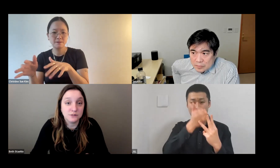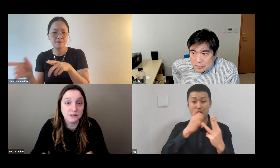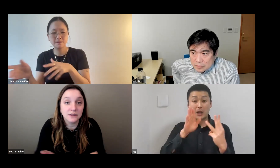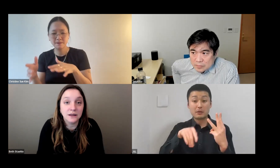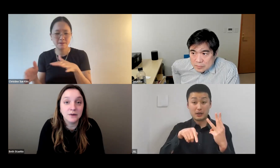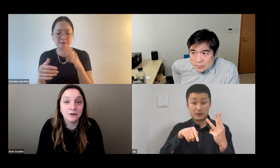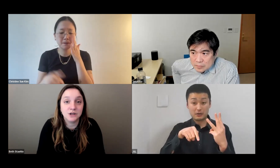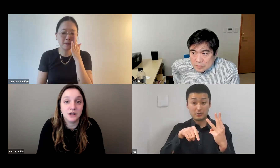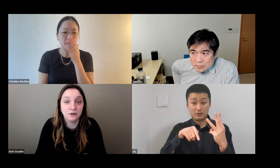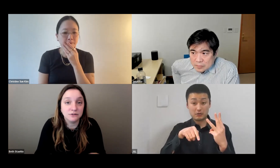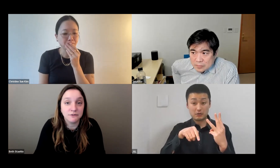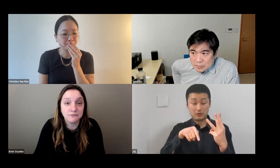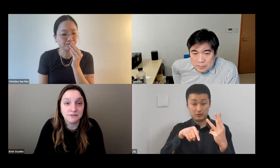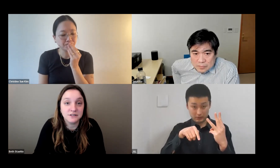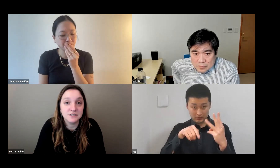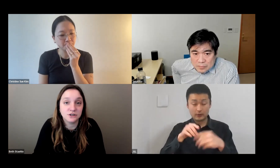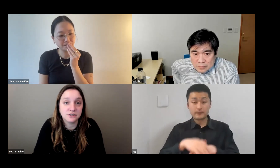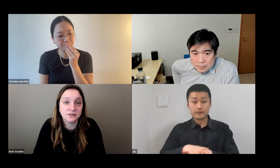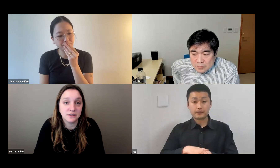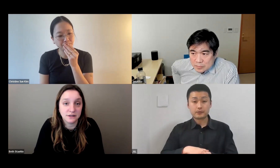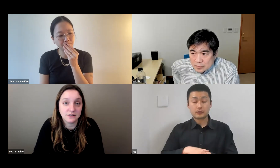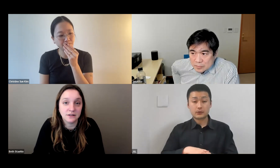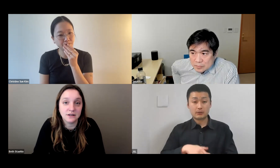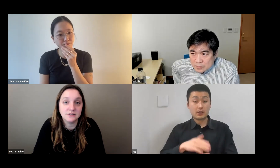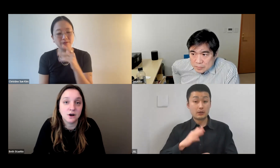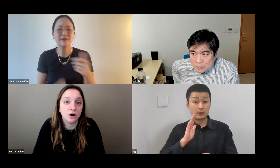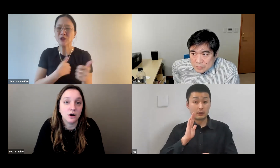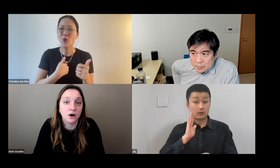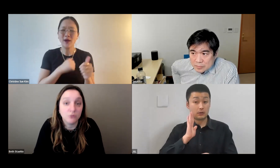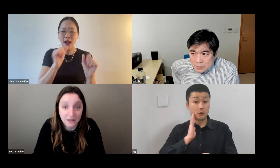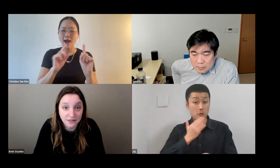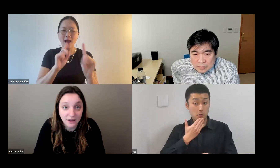sign language and learn from deaf teachers and things like this, are a great thing.